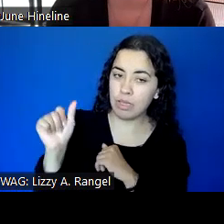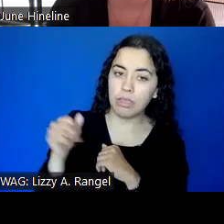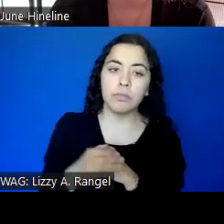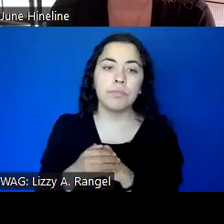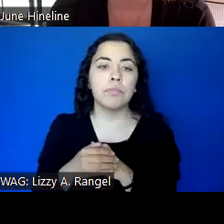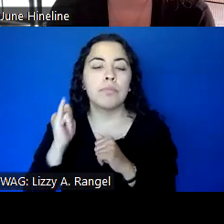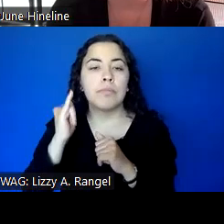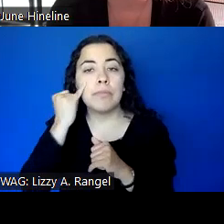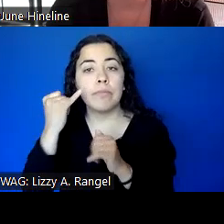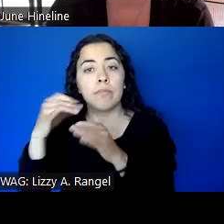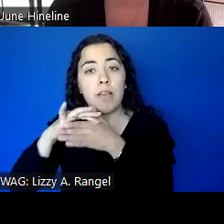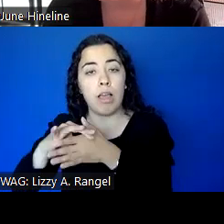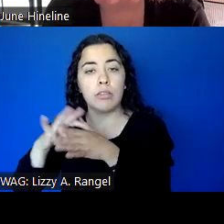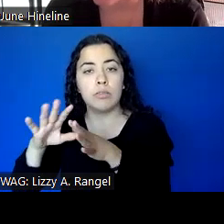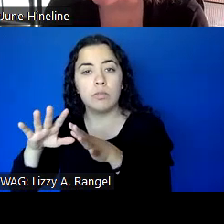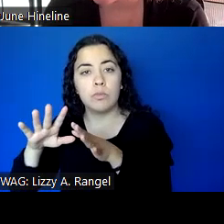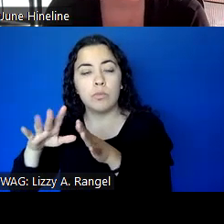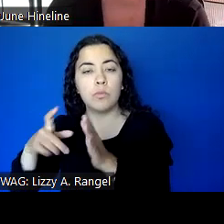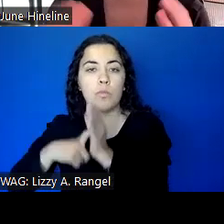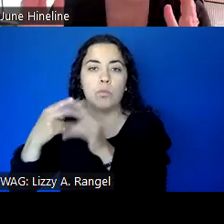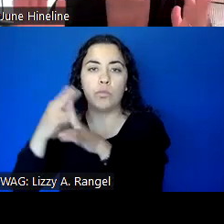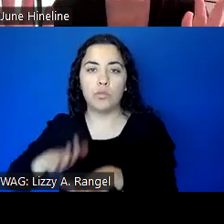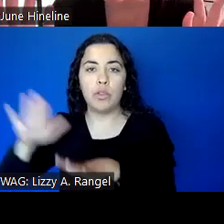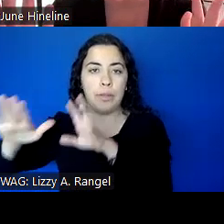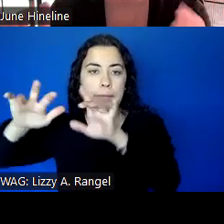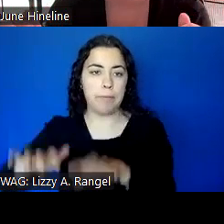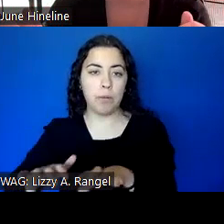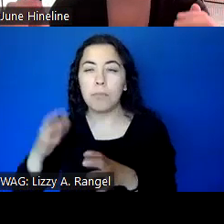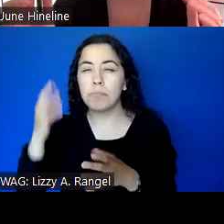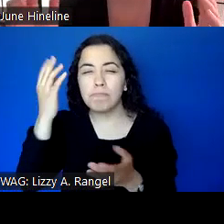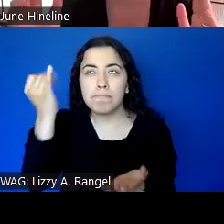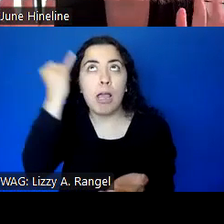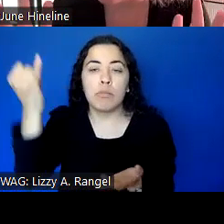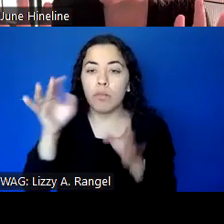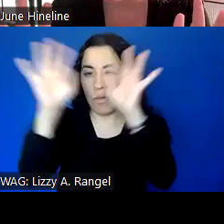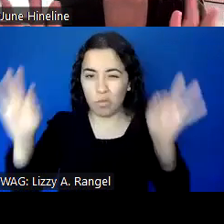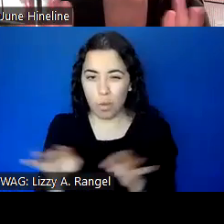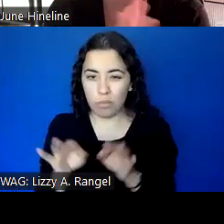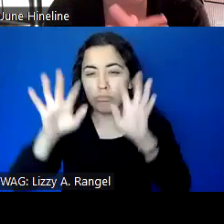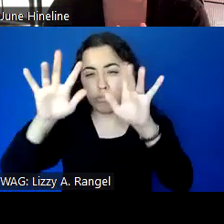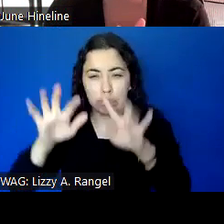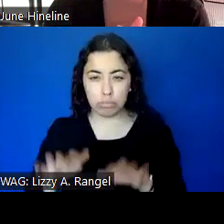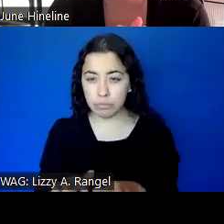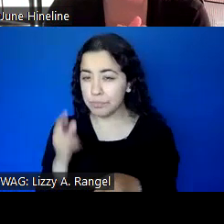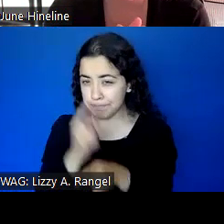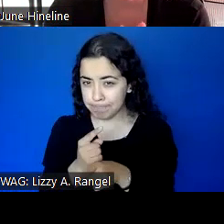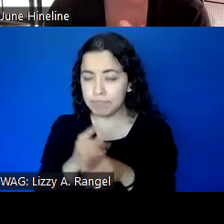who have a difficult time understanding the meaning represented by icons and other visual